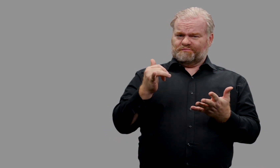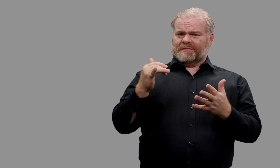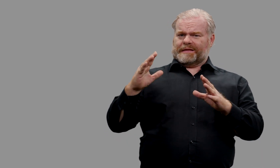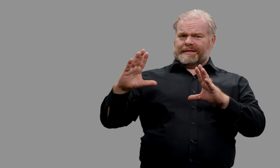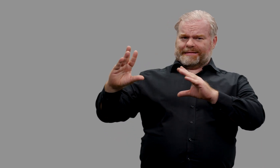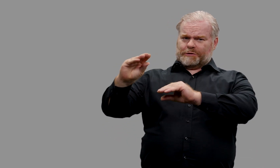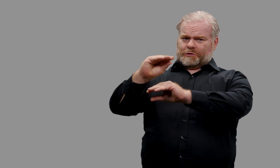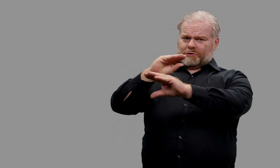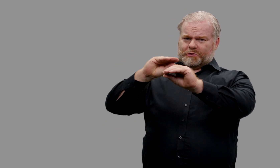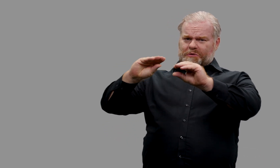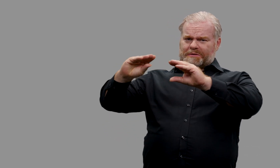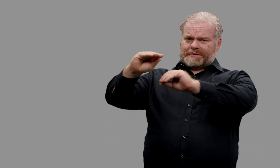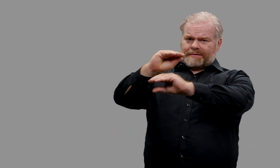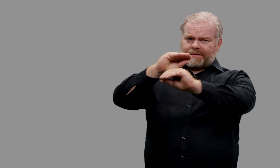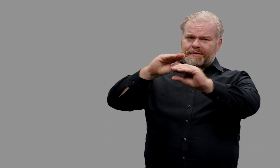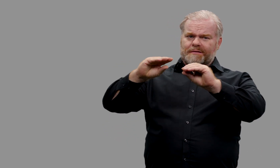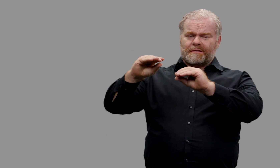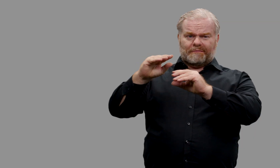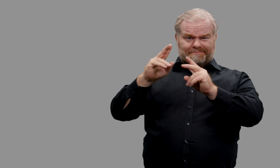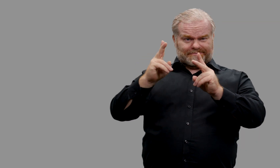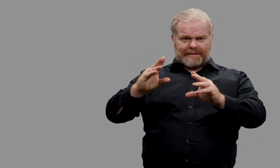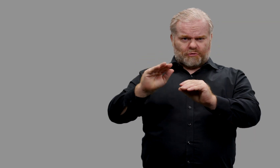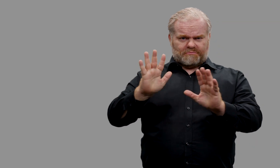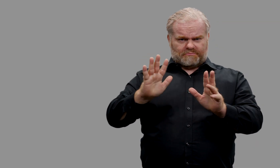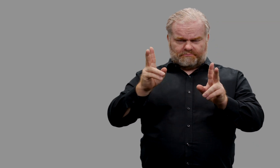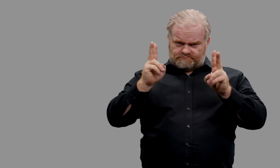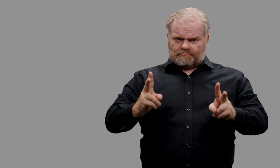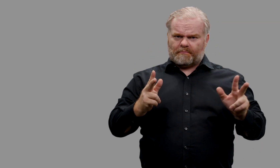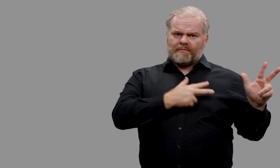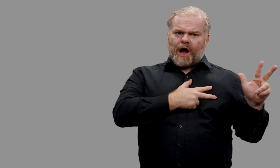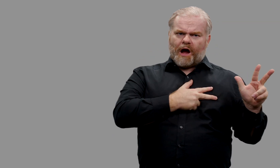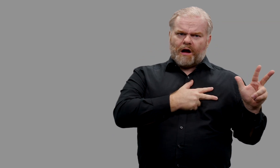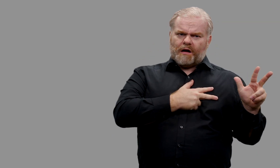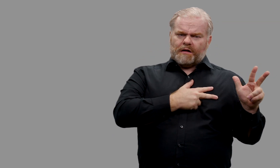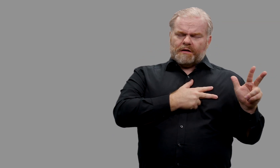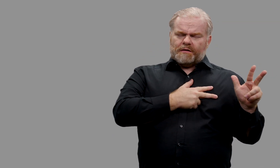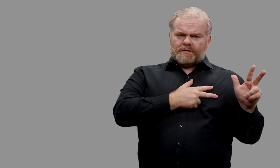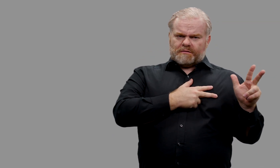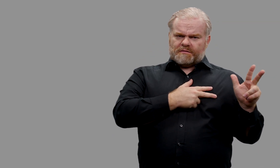because of a rumor that was not a rumor at all, but the truth.